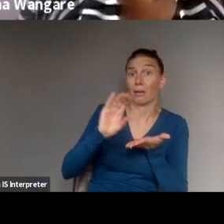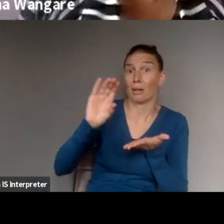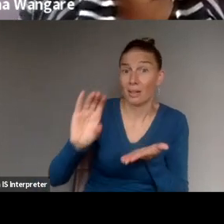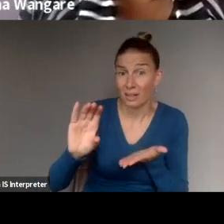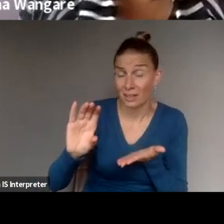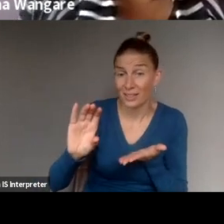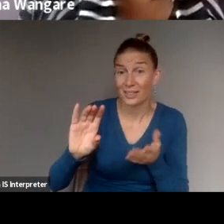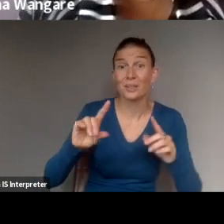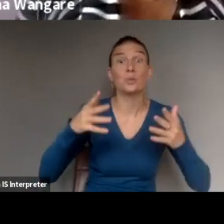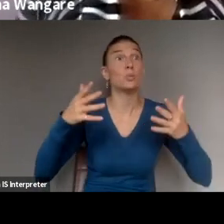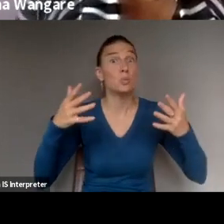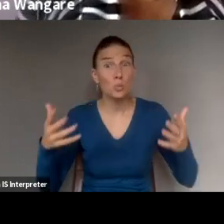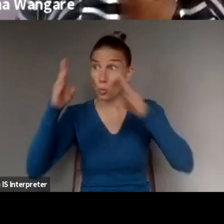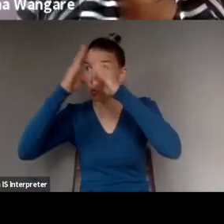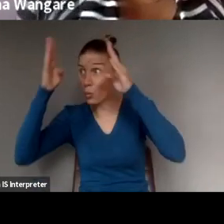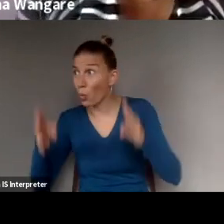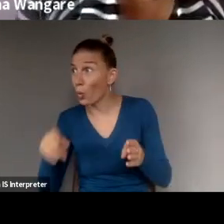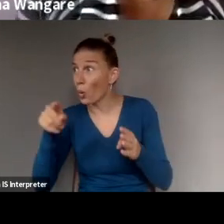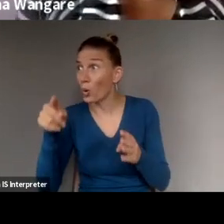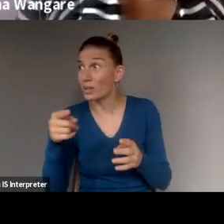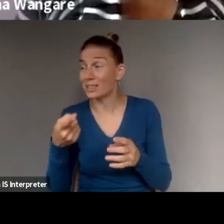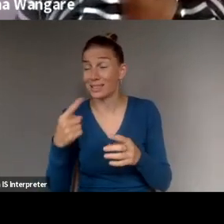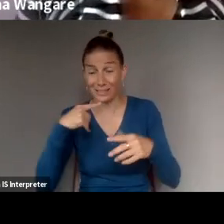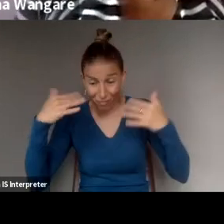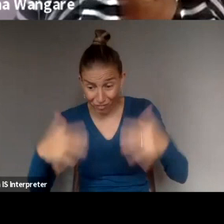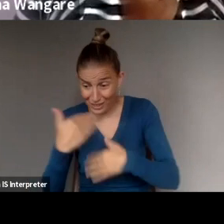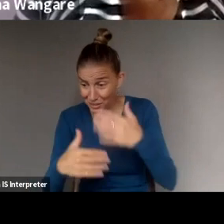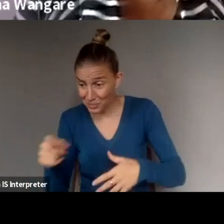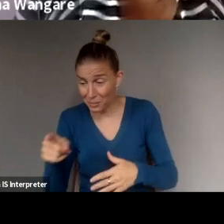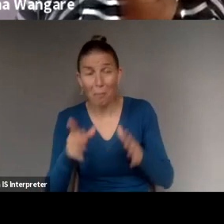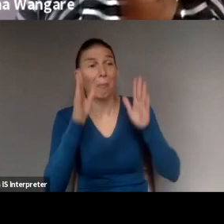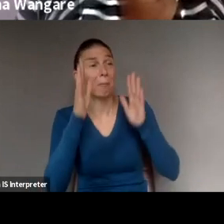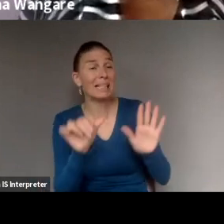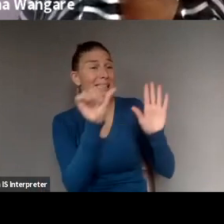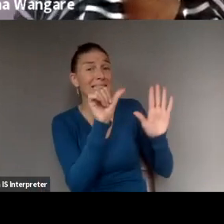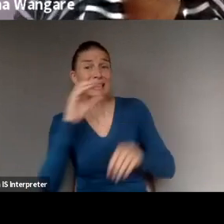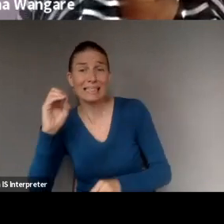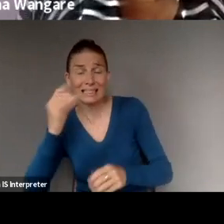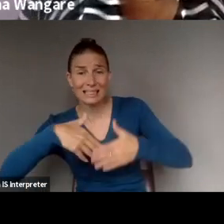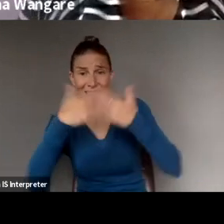or a household where they have a person with severe disability, has to wait for almost 60 days for one to, you know,